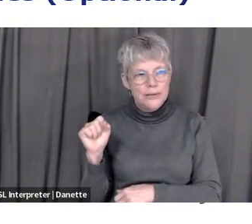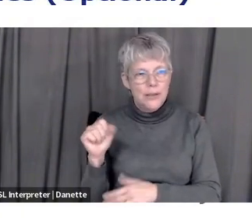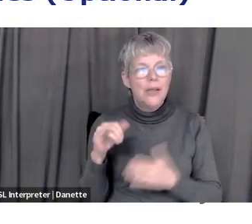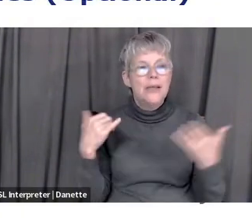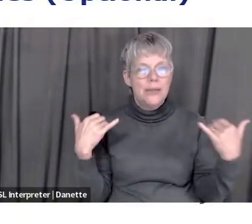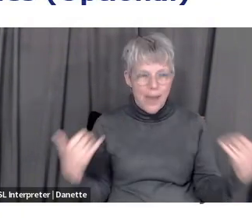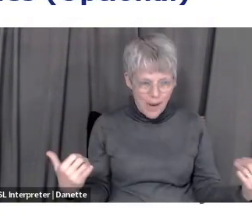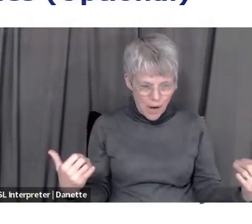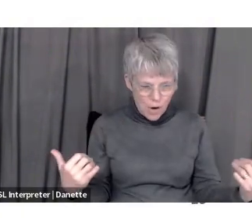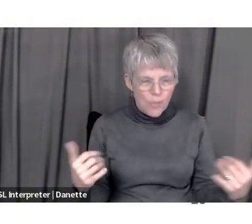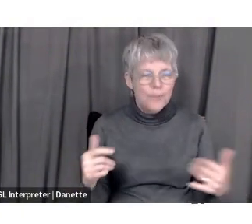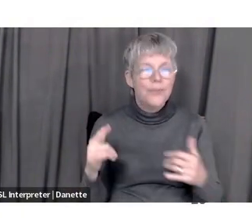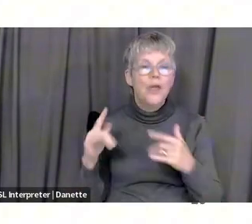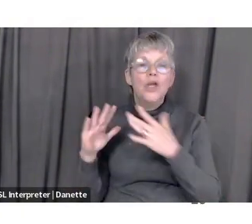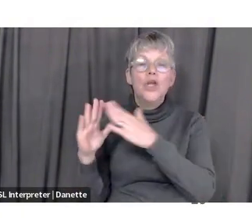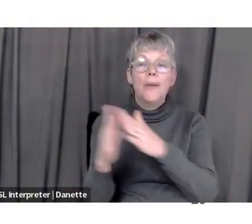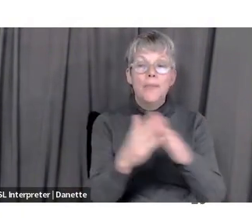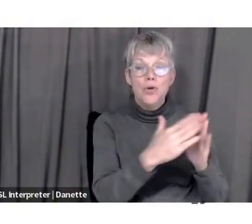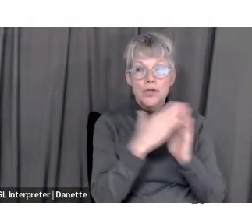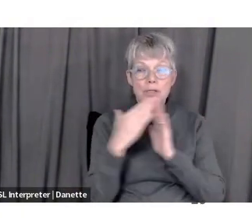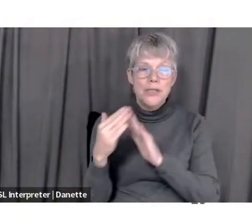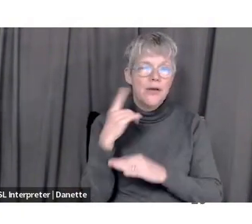All right, let's move into our communities. I'll tell a little bit more about this.